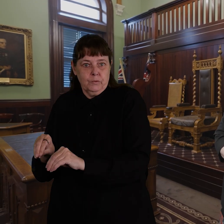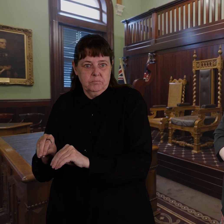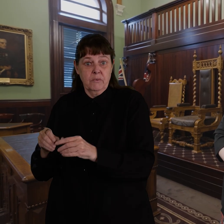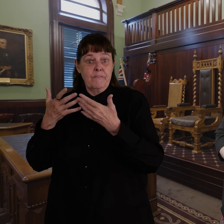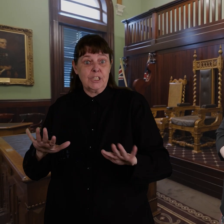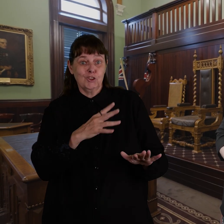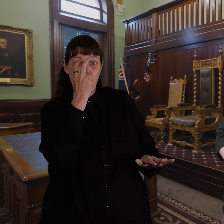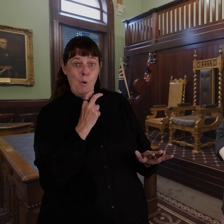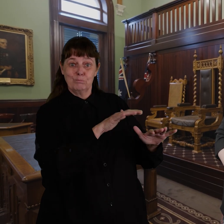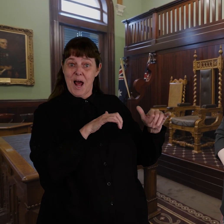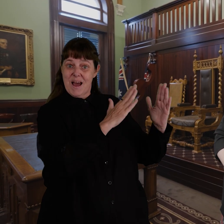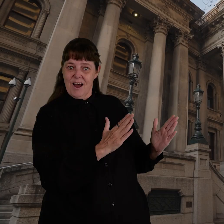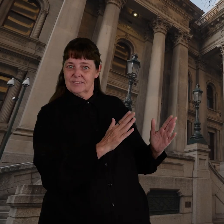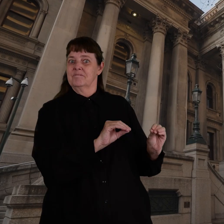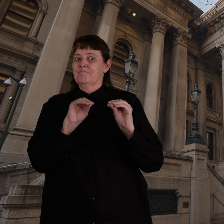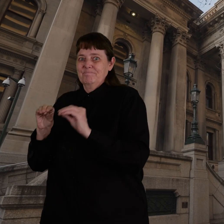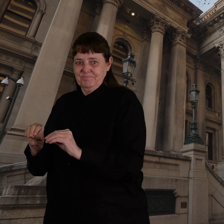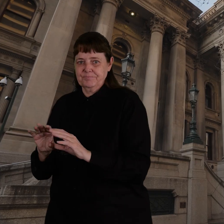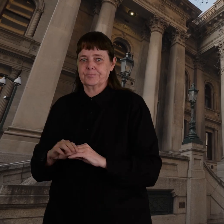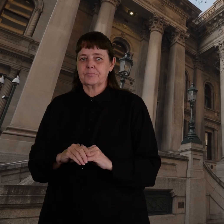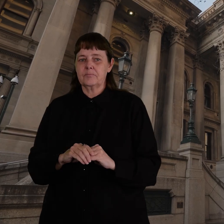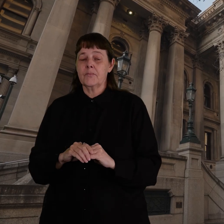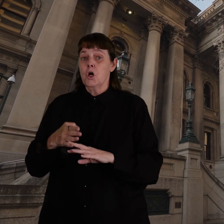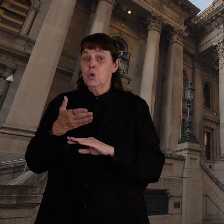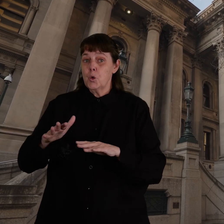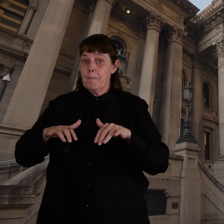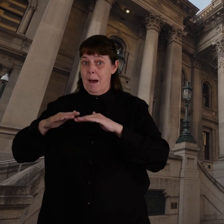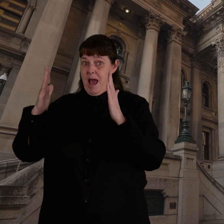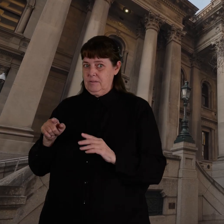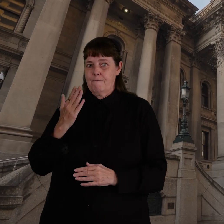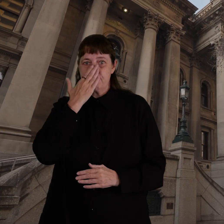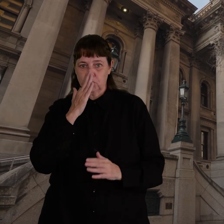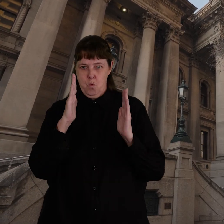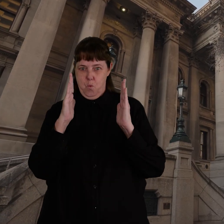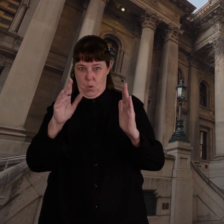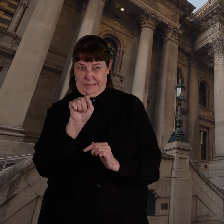to in the 1880s. We've made our way through Old Parliament House, and now we're coming back into